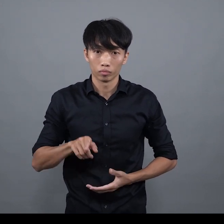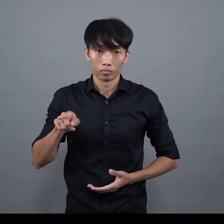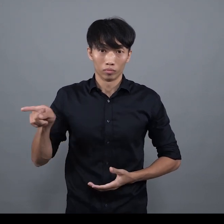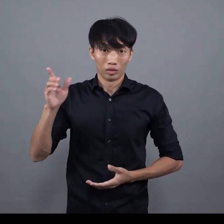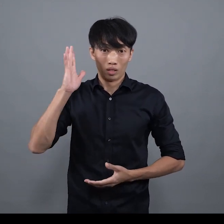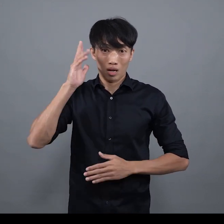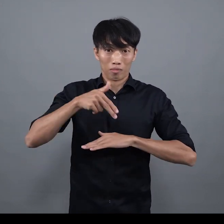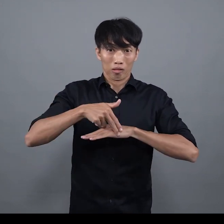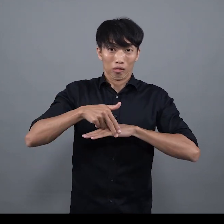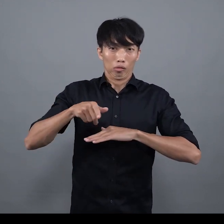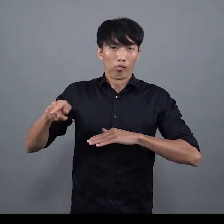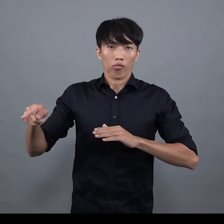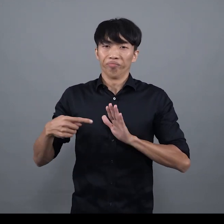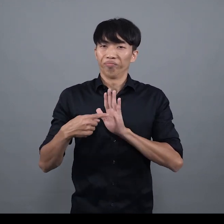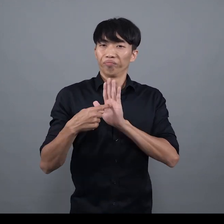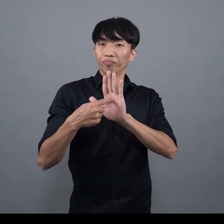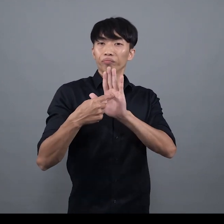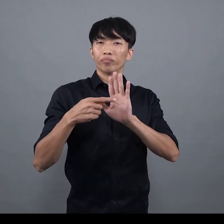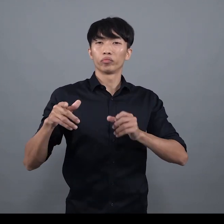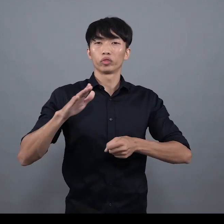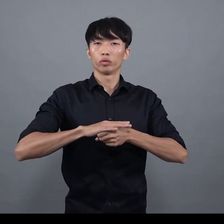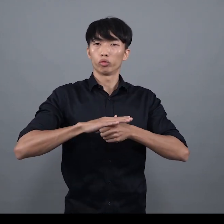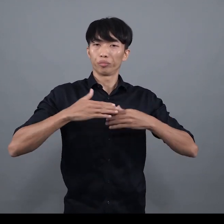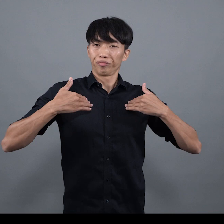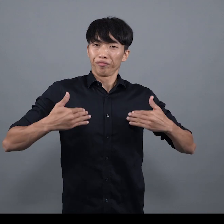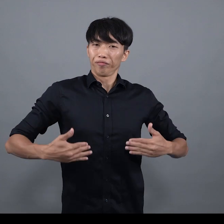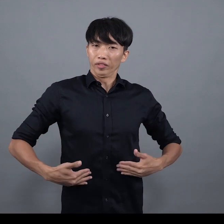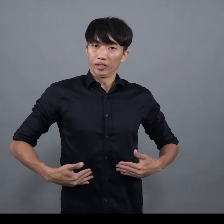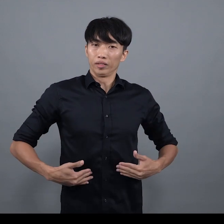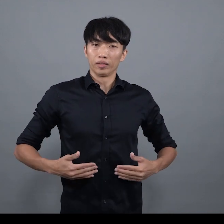[Japanese] Kuramata always showed a Japanese identity